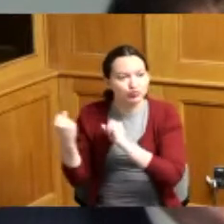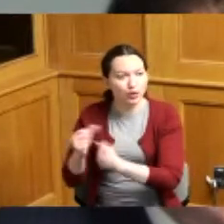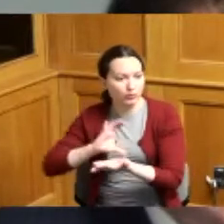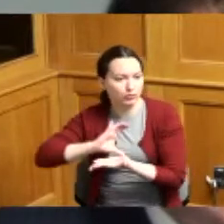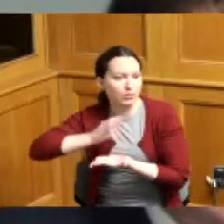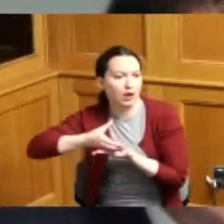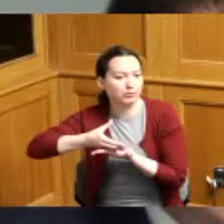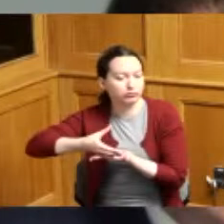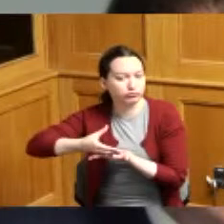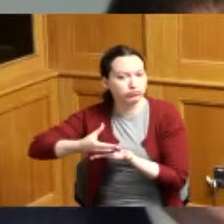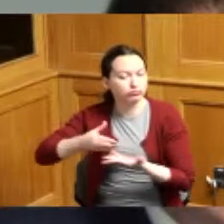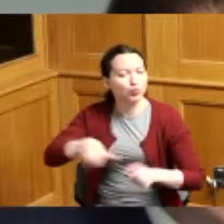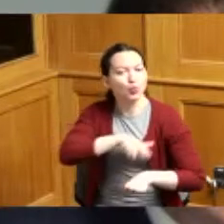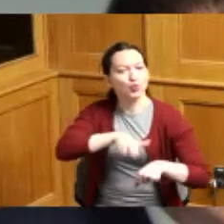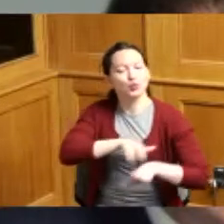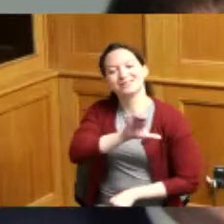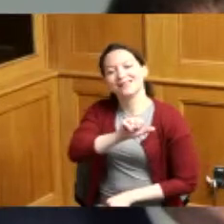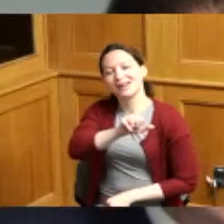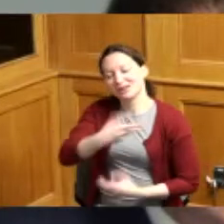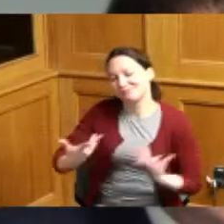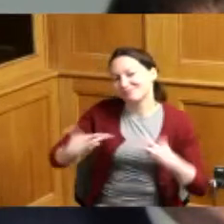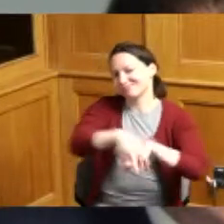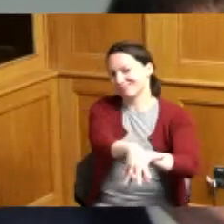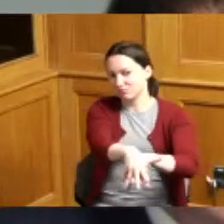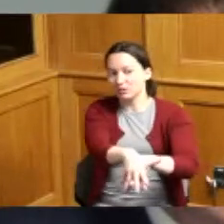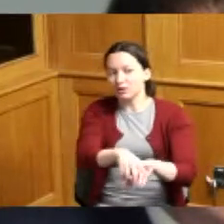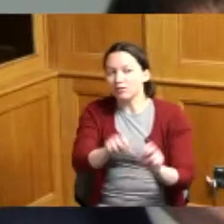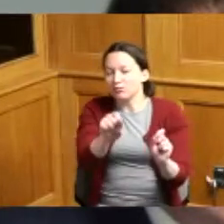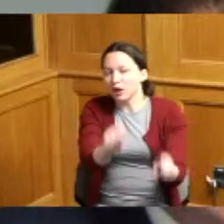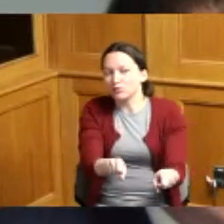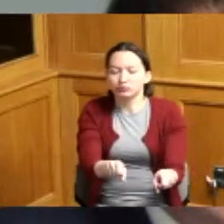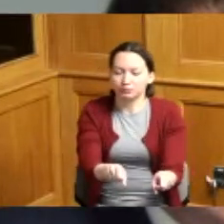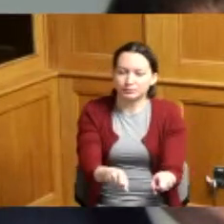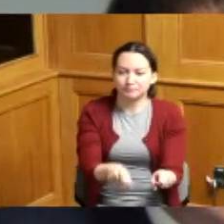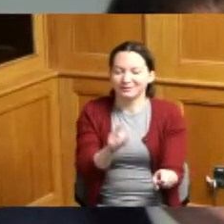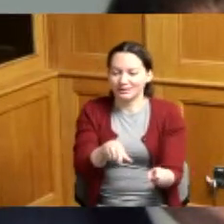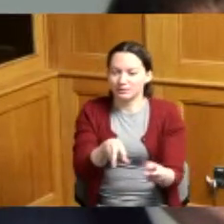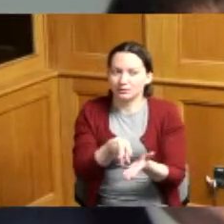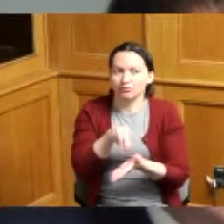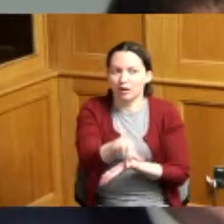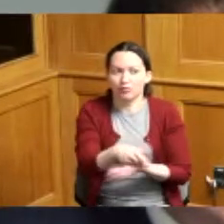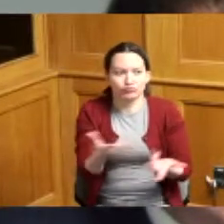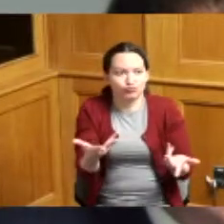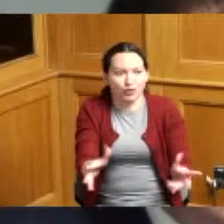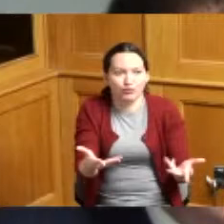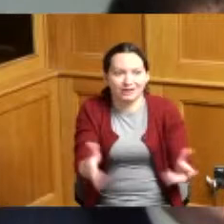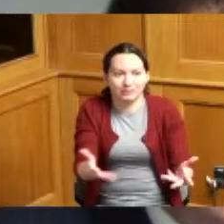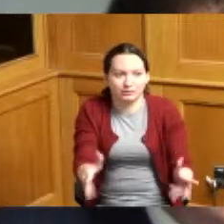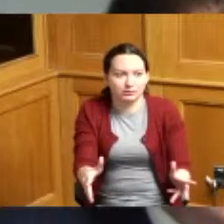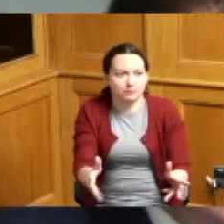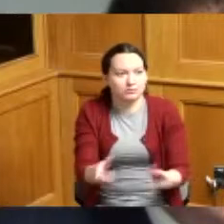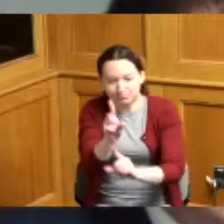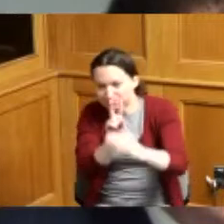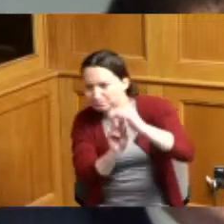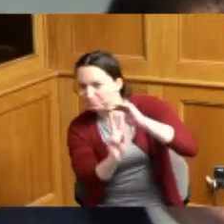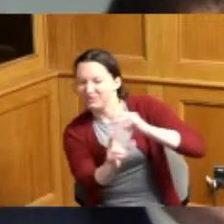expense into our regular CIP that's a that is a an expense that is already uh anticipated within the